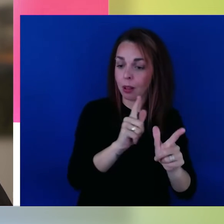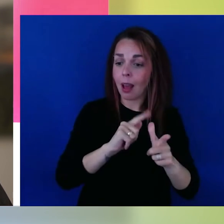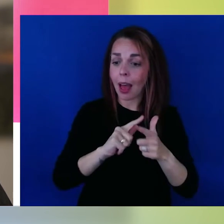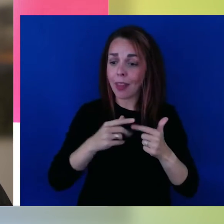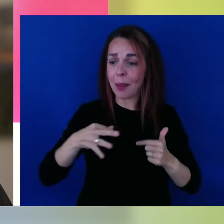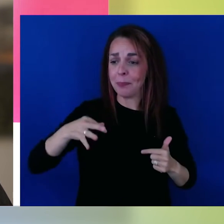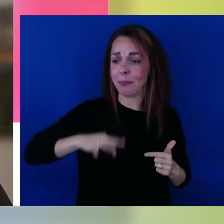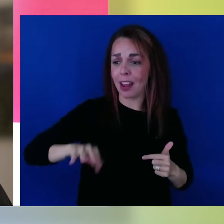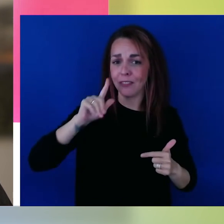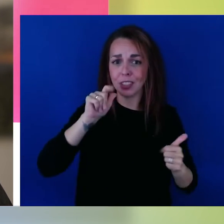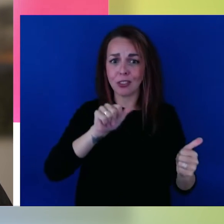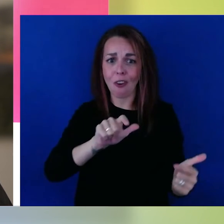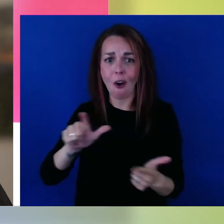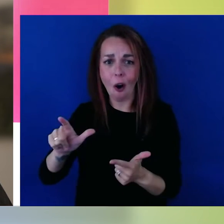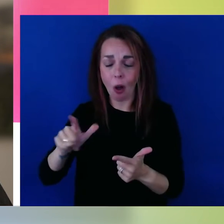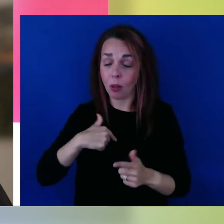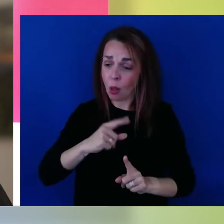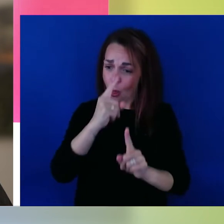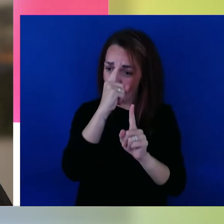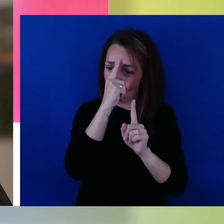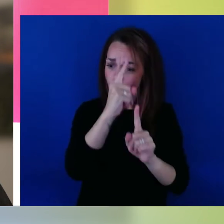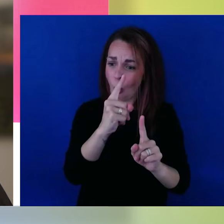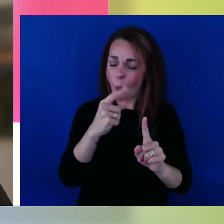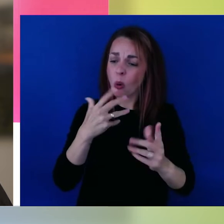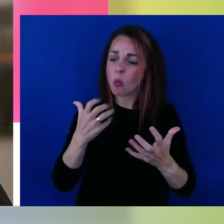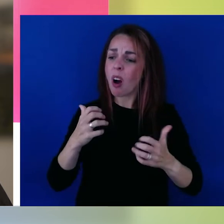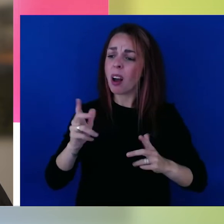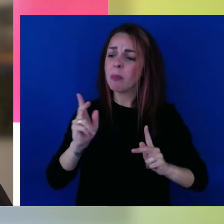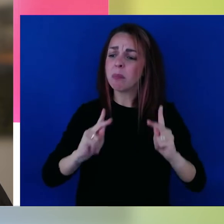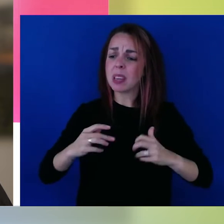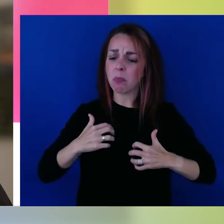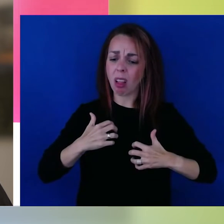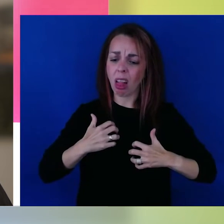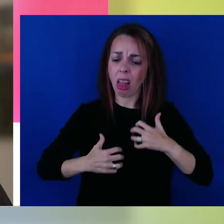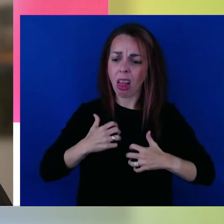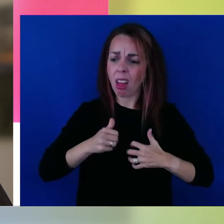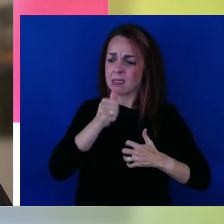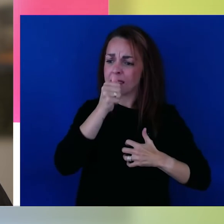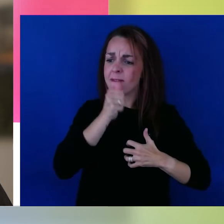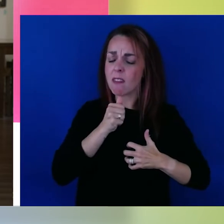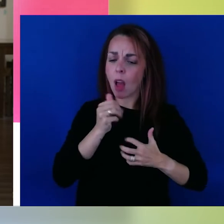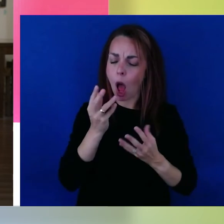of helping to end human discontent and suffering.